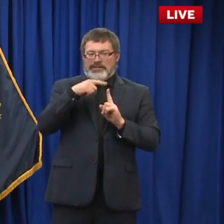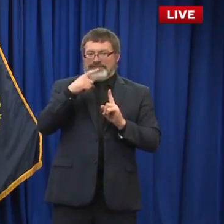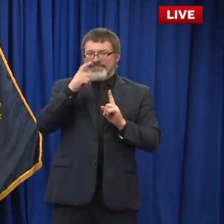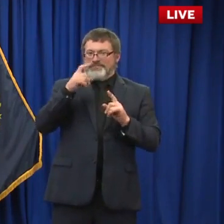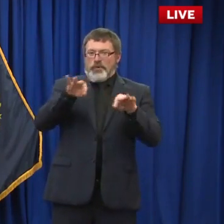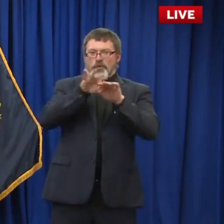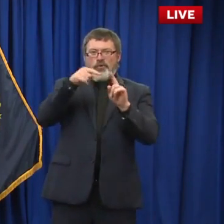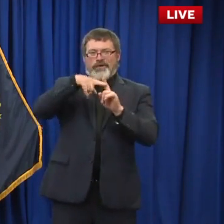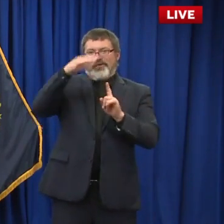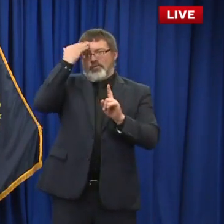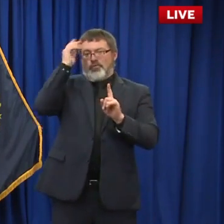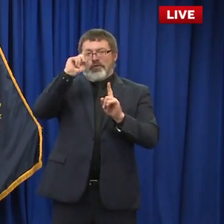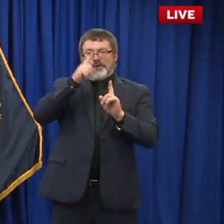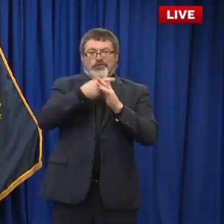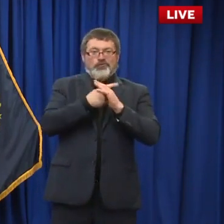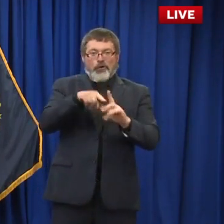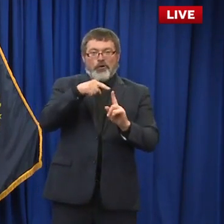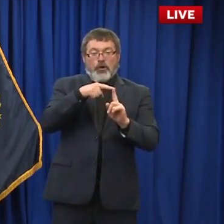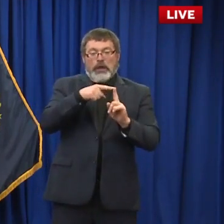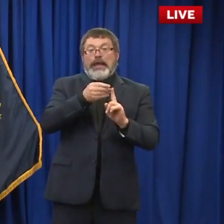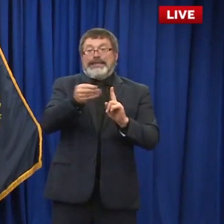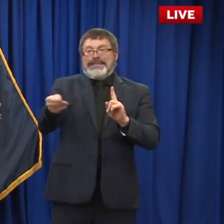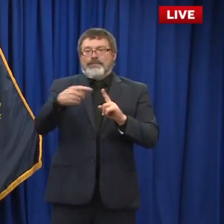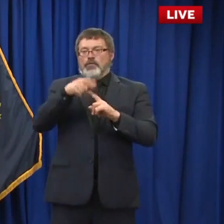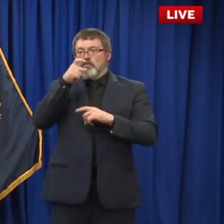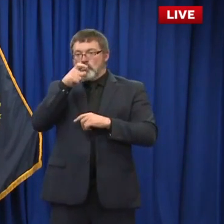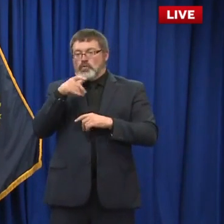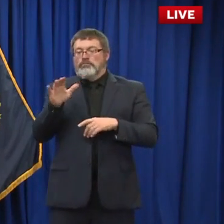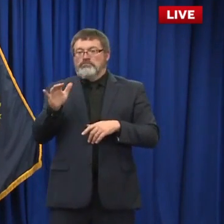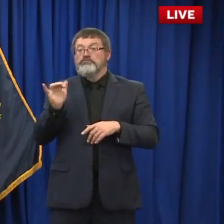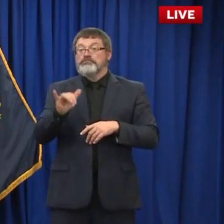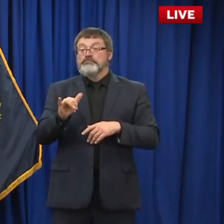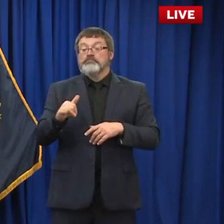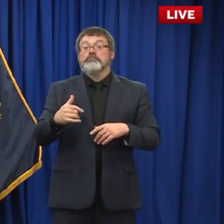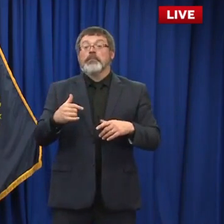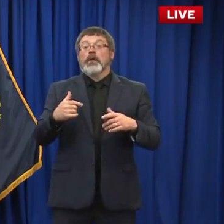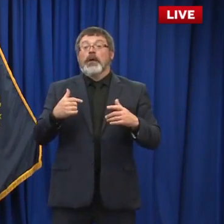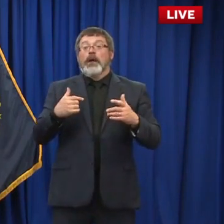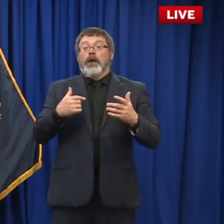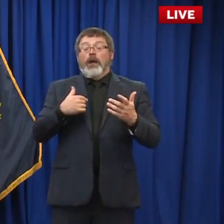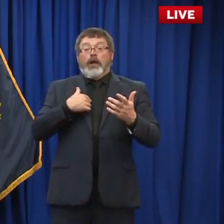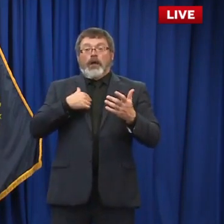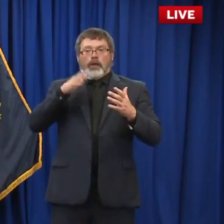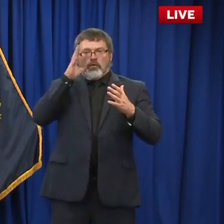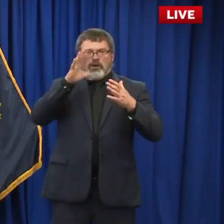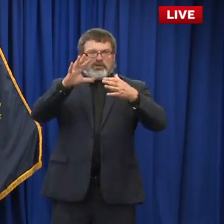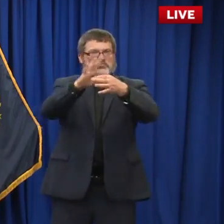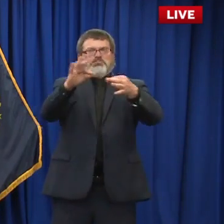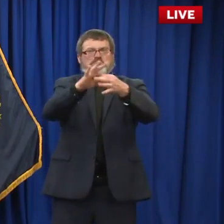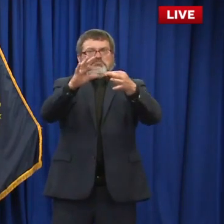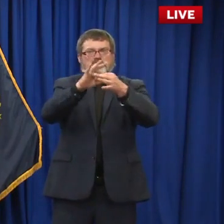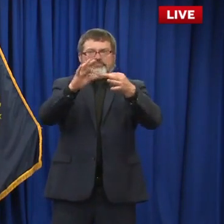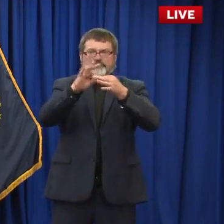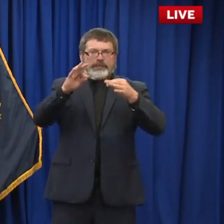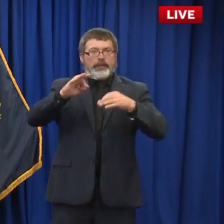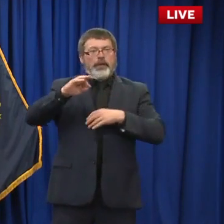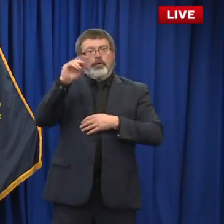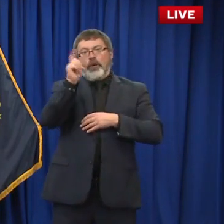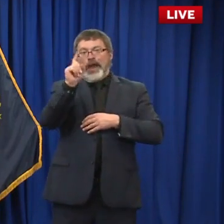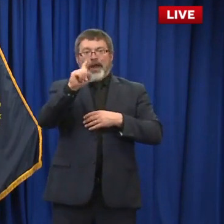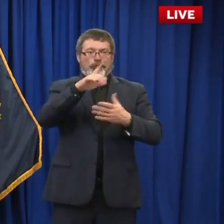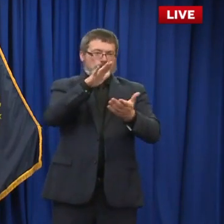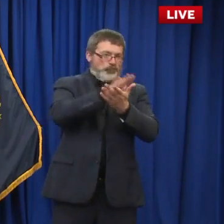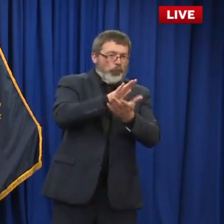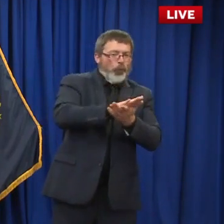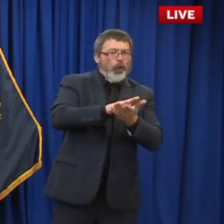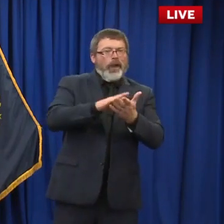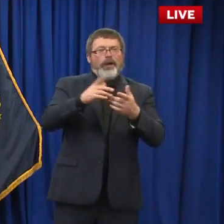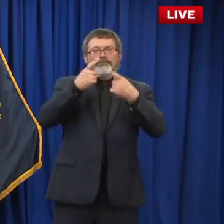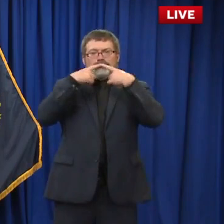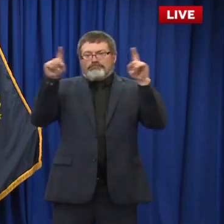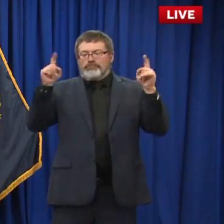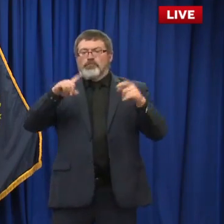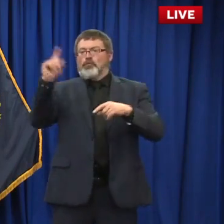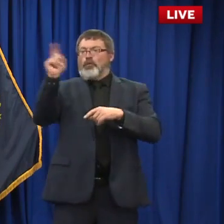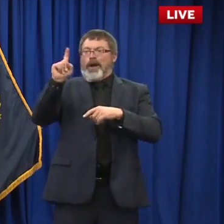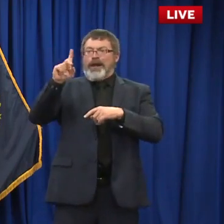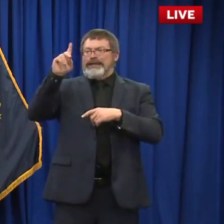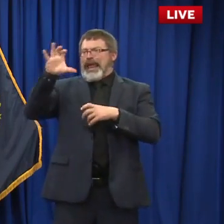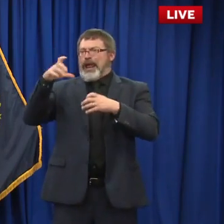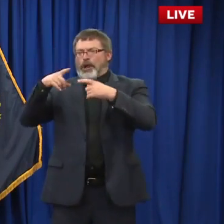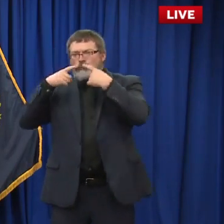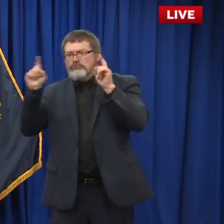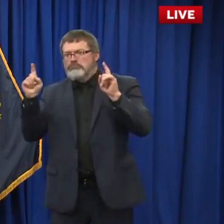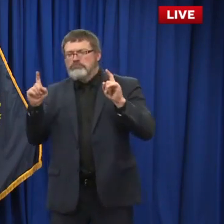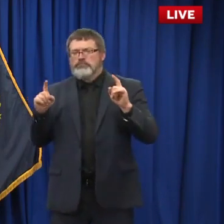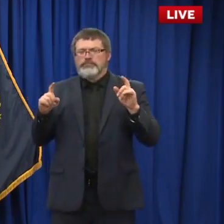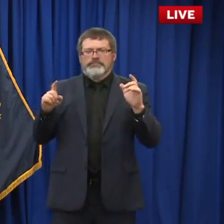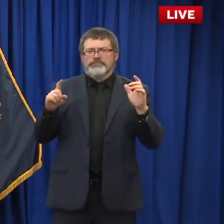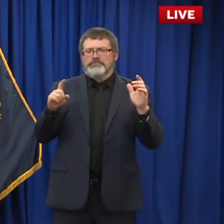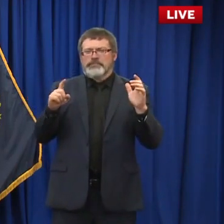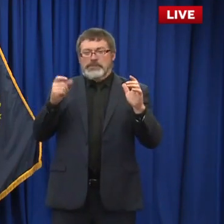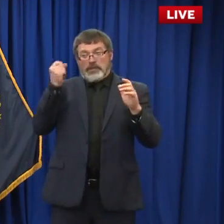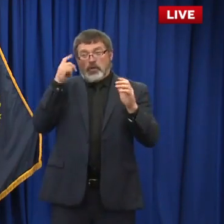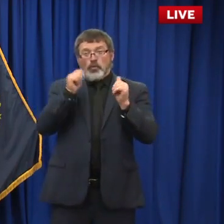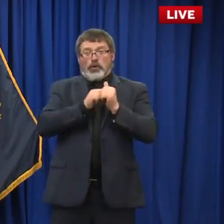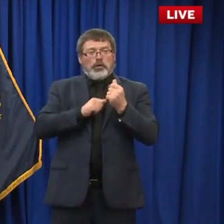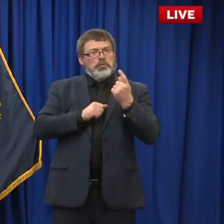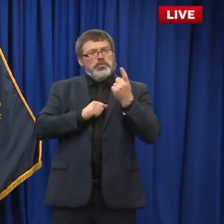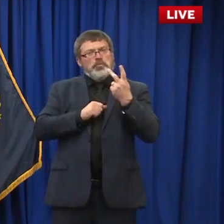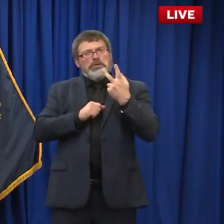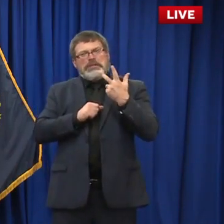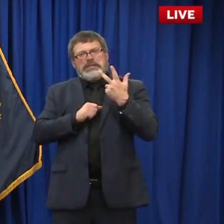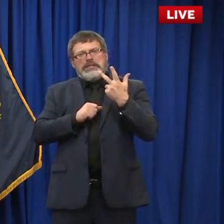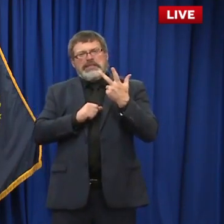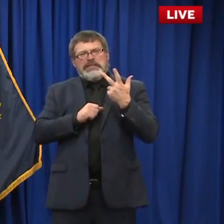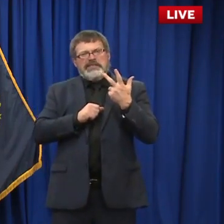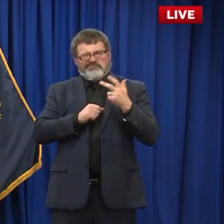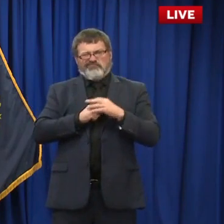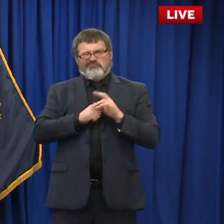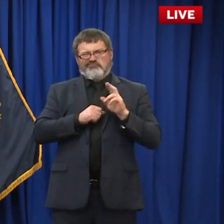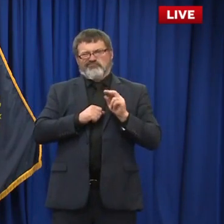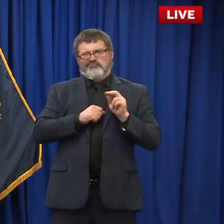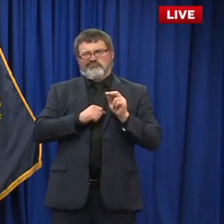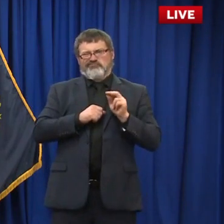I DON'T THINK THERE IS AN INTENT TO PUBLISH A LIST OF EVERY SCHOOL, EVERY DAY CARE, OR EVERY CHILD CARE CENTER THAT HAS -- THAT HAS A CLUSTER OF ILLNESS OR AN OUTBREAK OF ILLNESS.